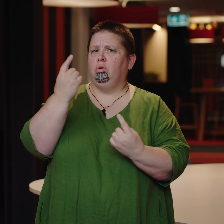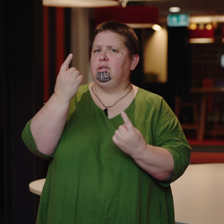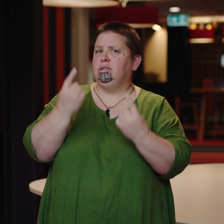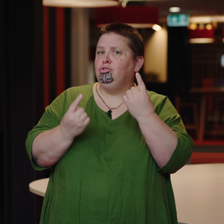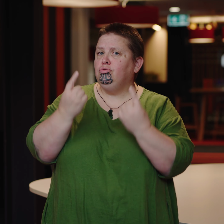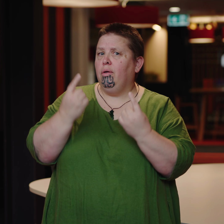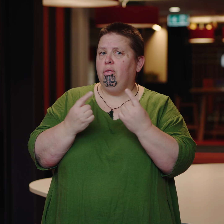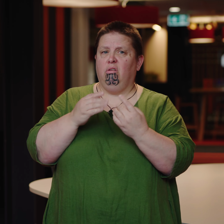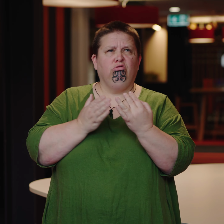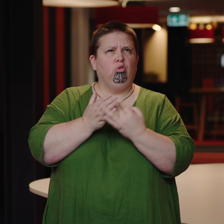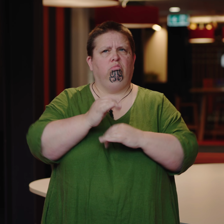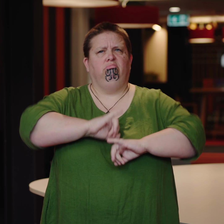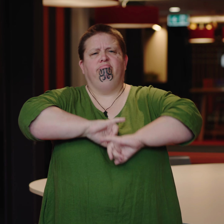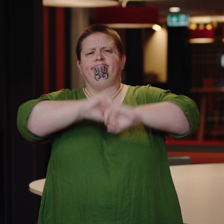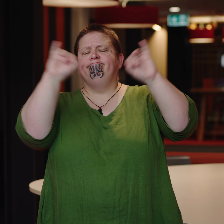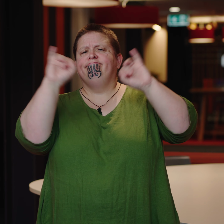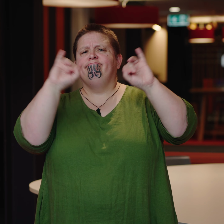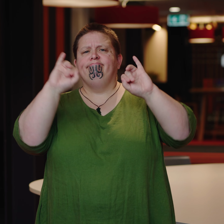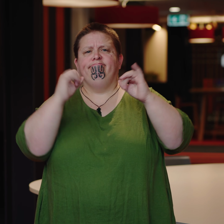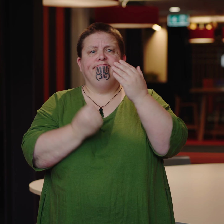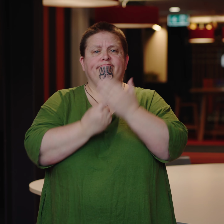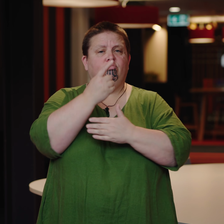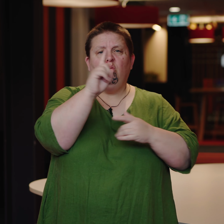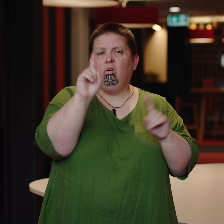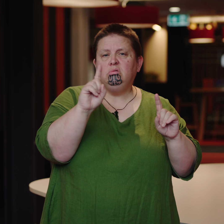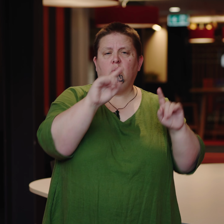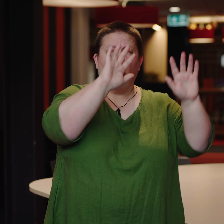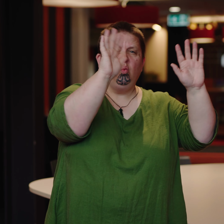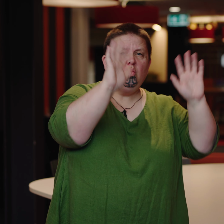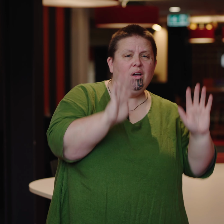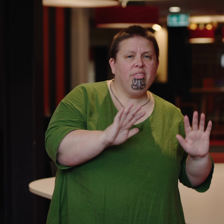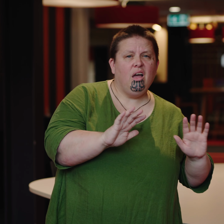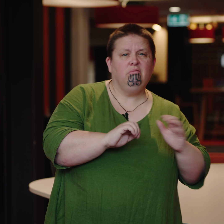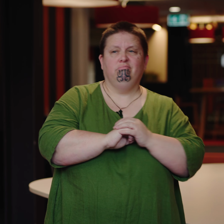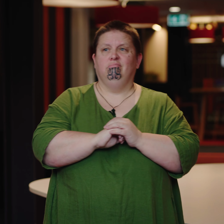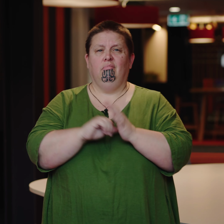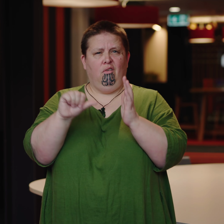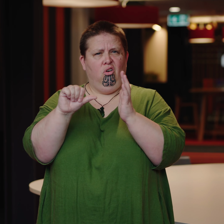another through extreme weather events, impacts from the increased cost of living,